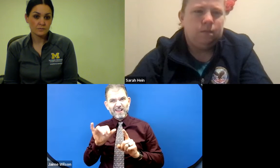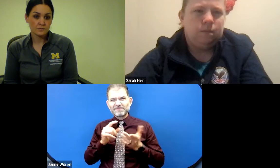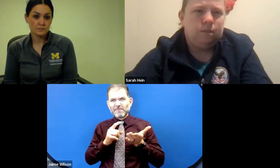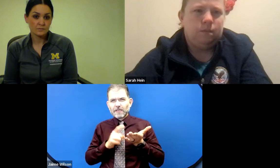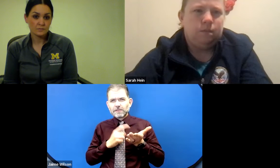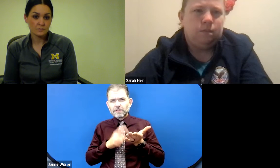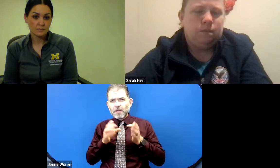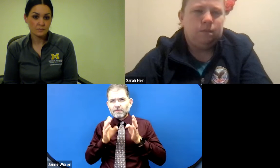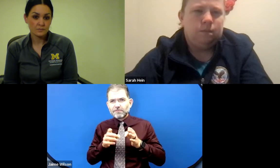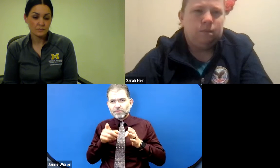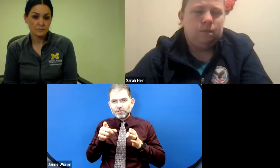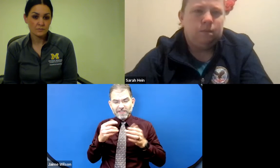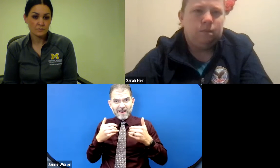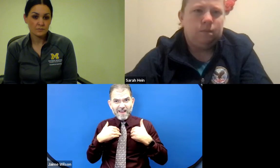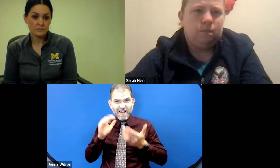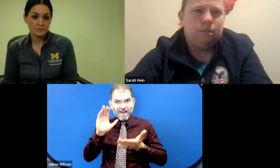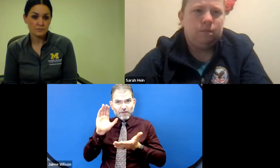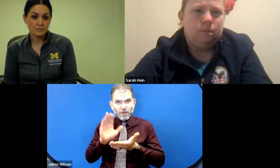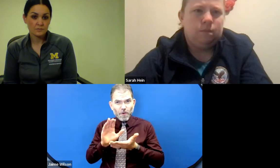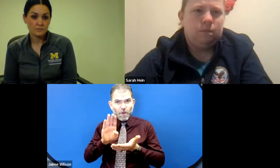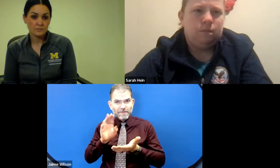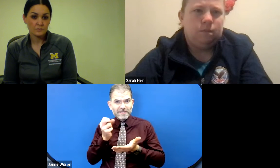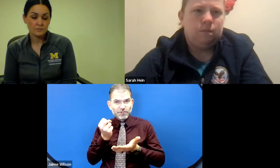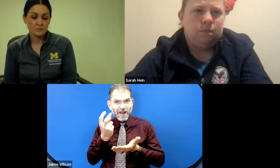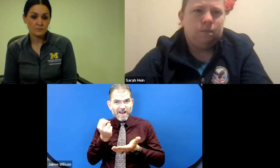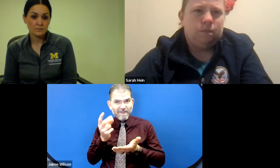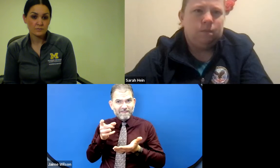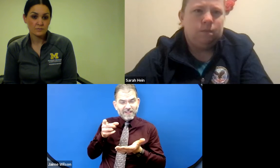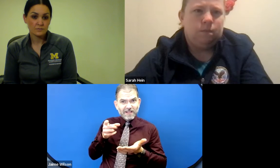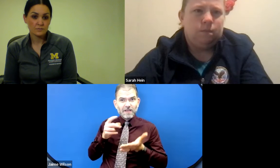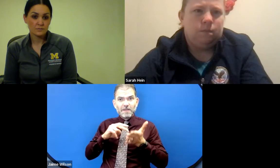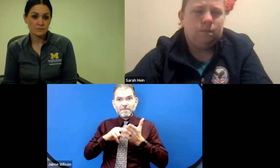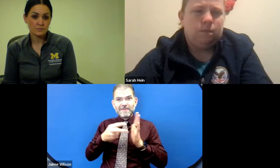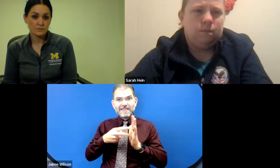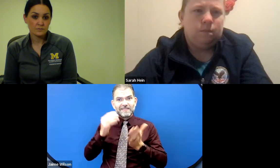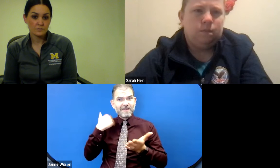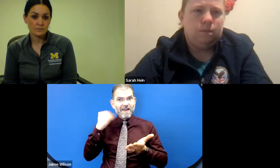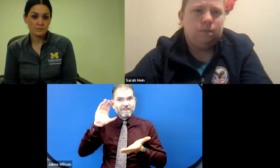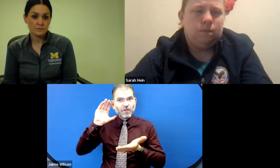ASL Interpreter: There's a vitamin panel that can be drawn. ASL Interpreter: because sometimes that person could have maybe low B 12,